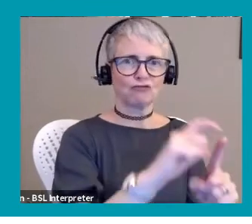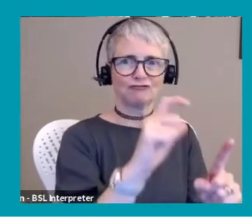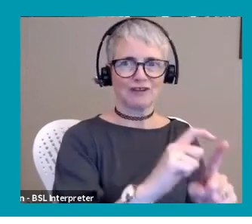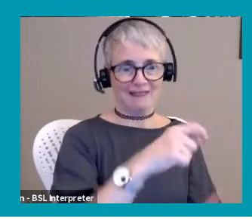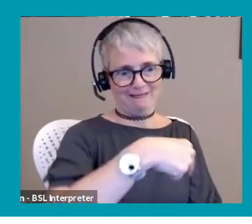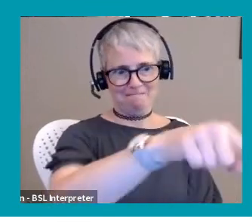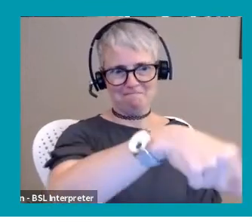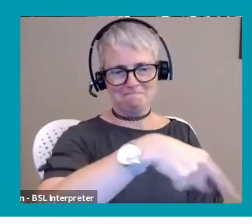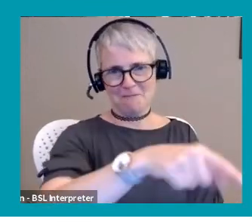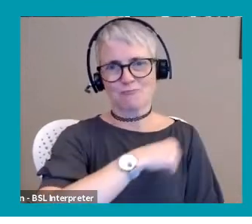Next slide.